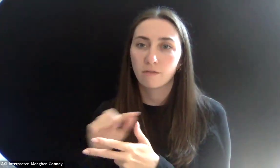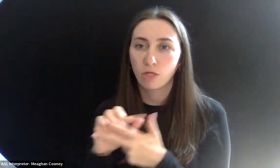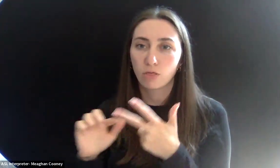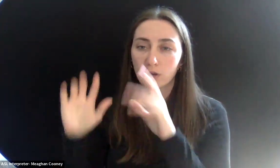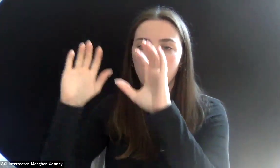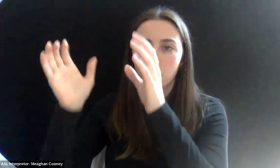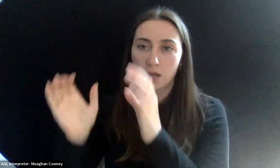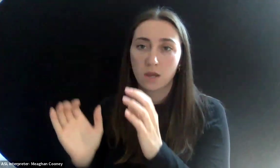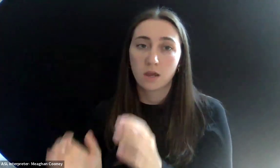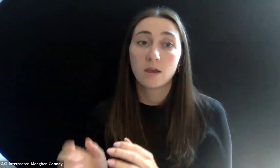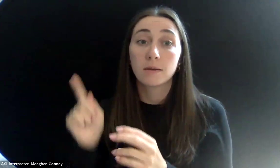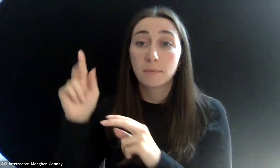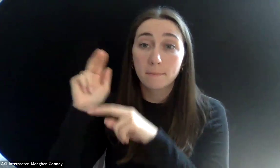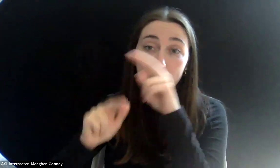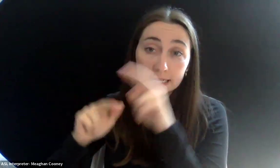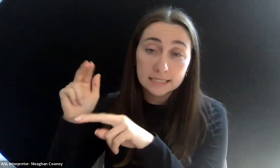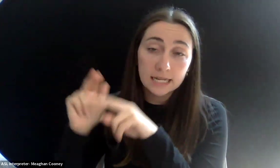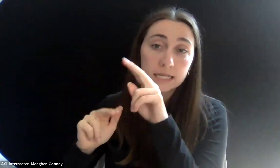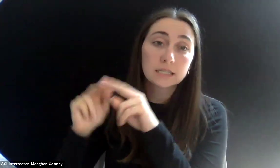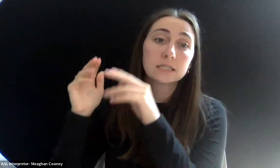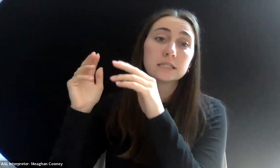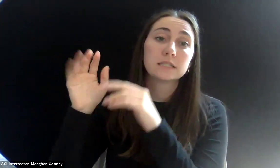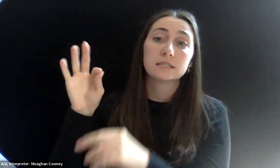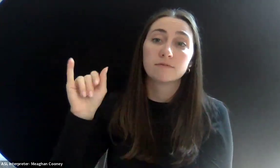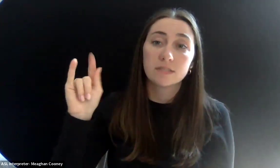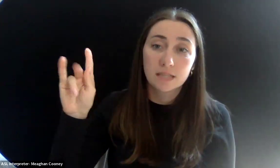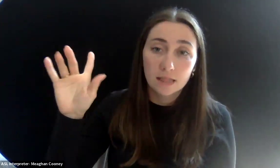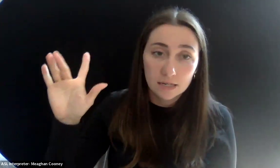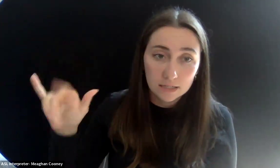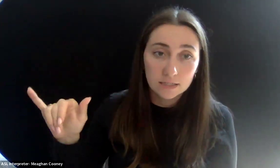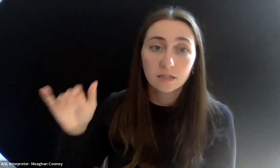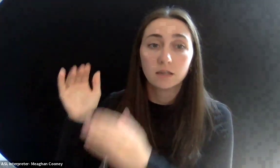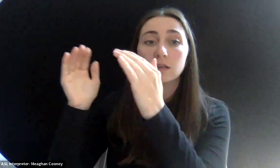One is buildings and facilities, two is infrastructure and three,